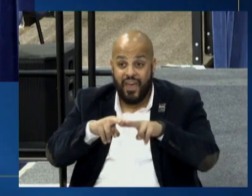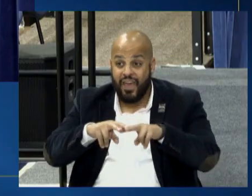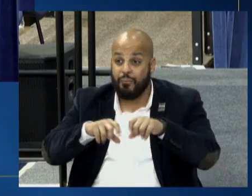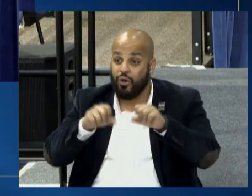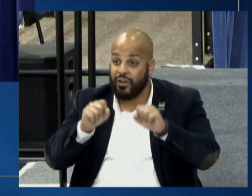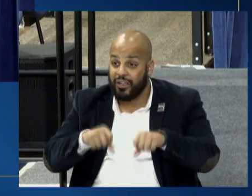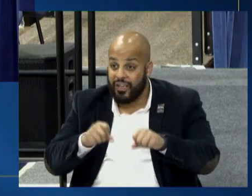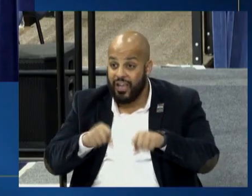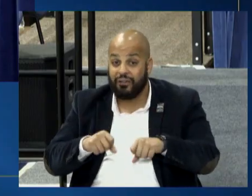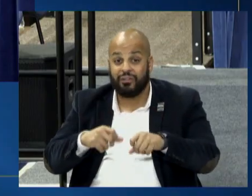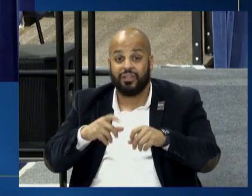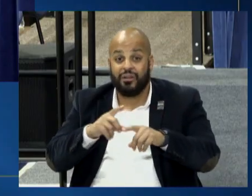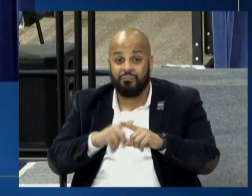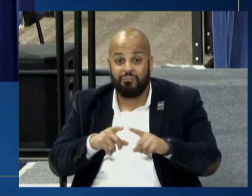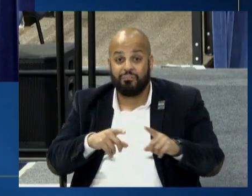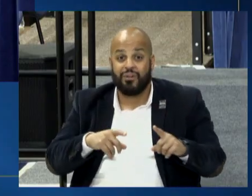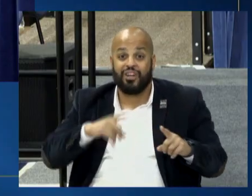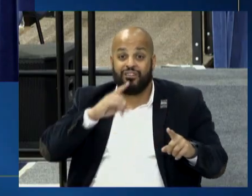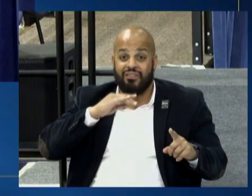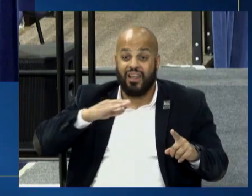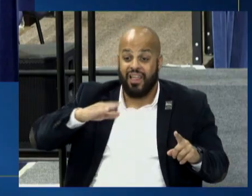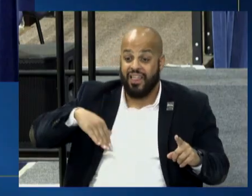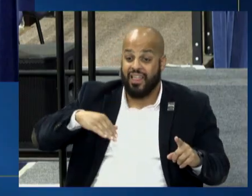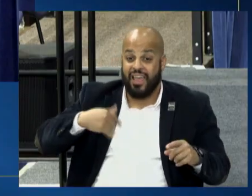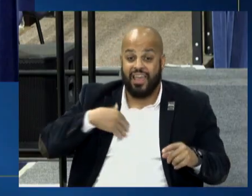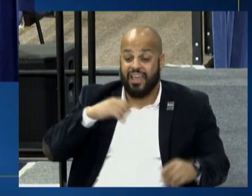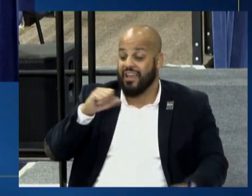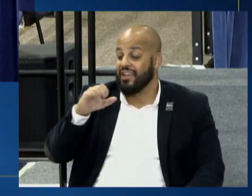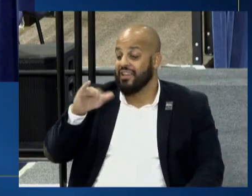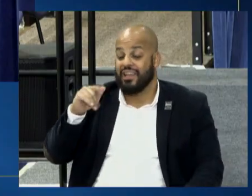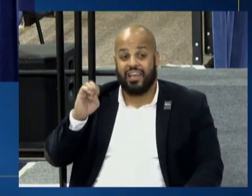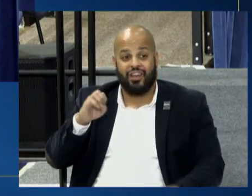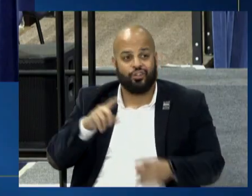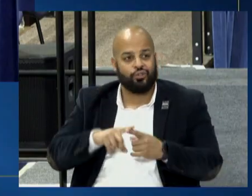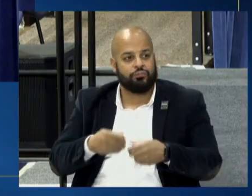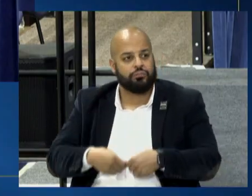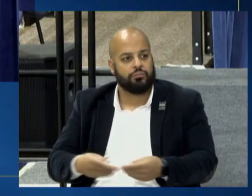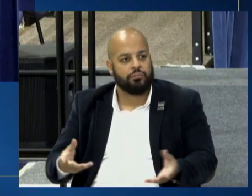but has not yet scaled to all who would benefit? So, forecasting in those two areas,